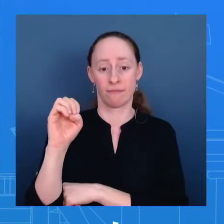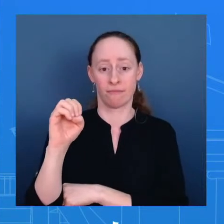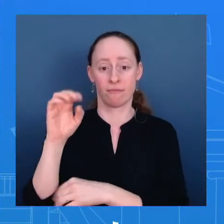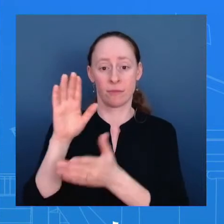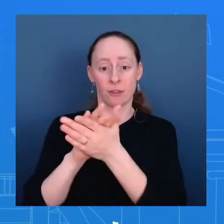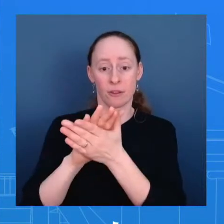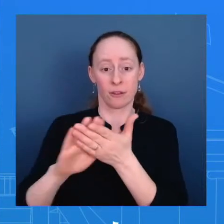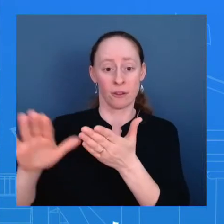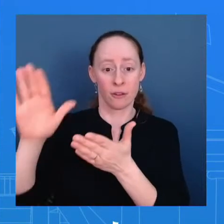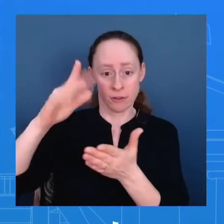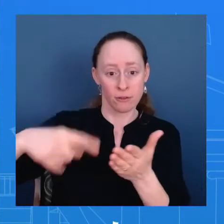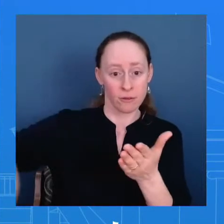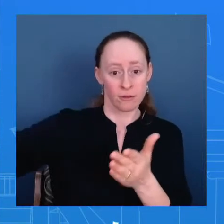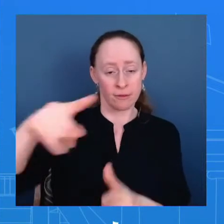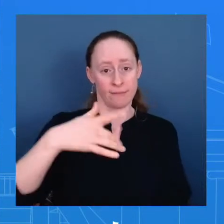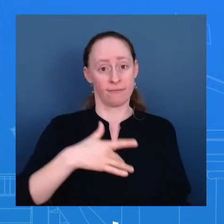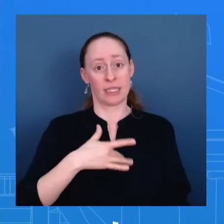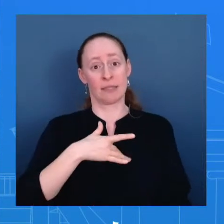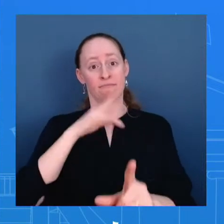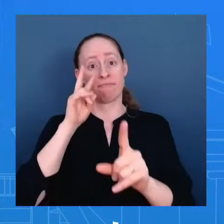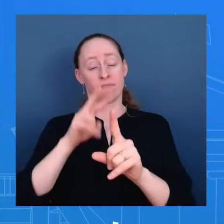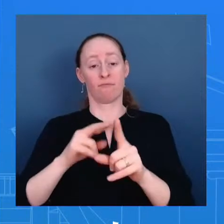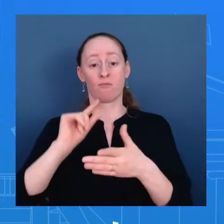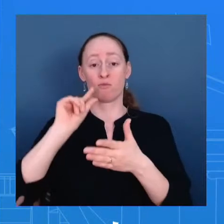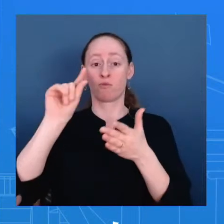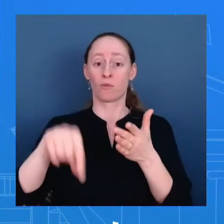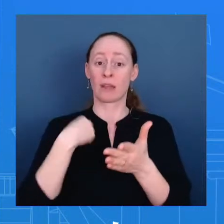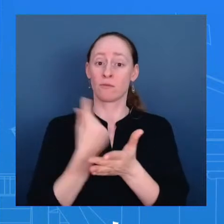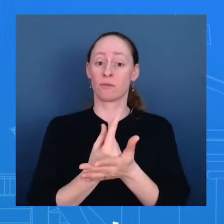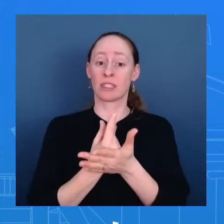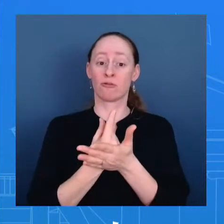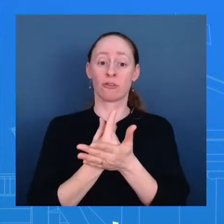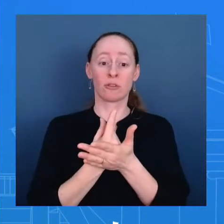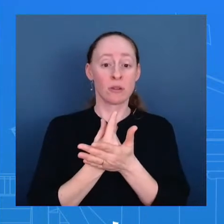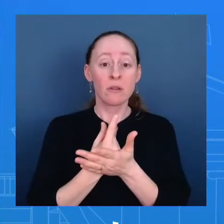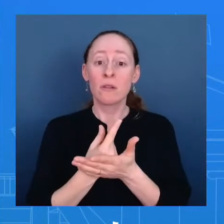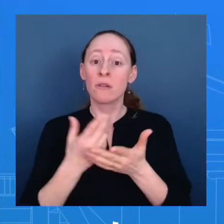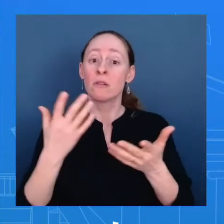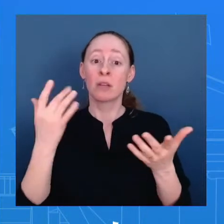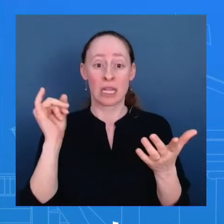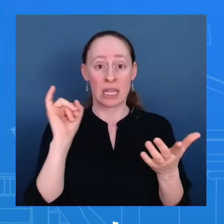if there are protests or disruptions? Mr. Benjamin: You know, I'm going to let Morehouse